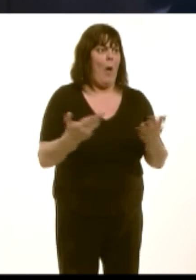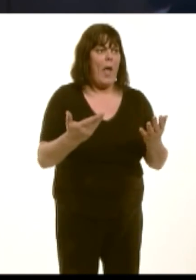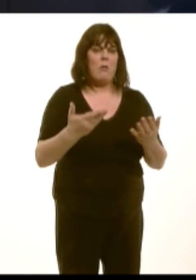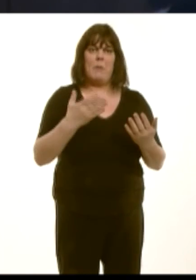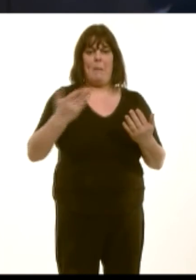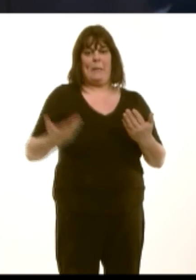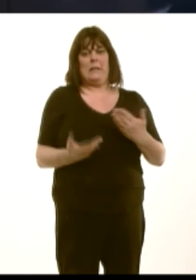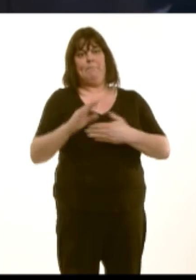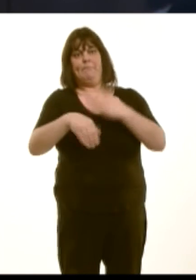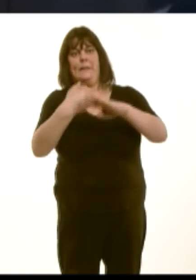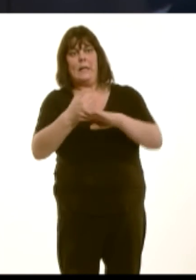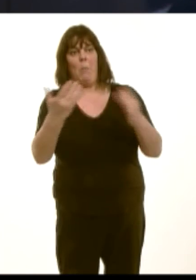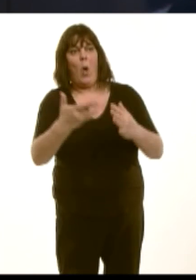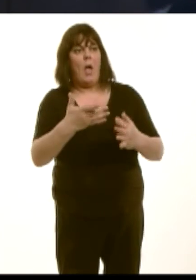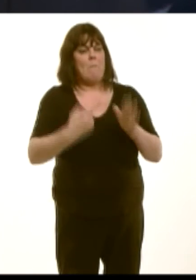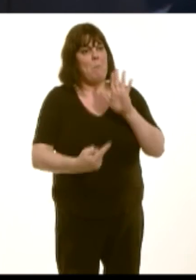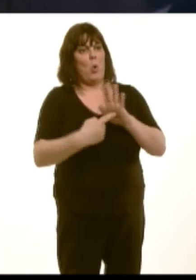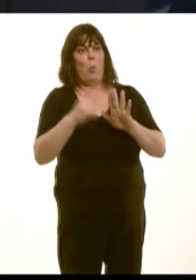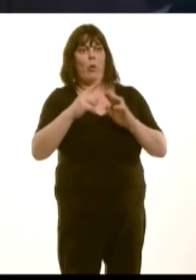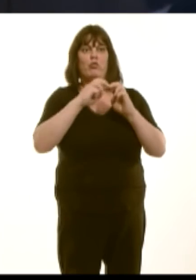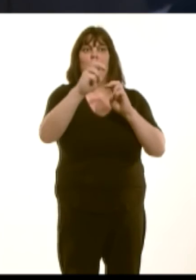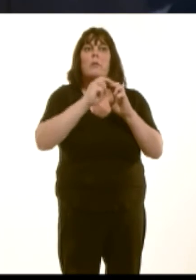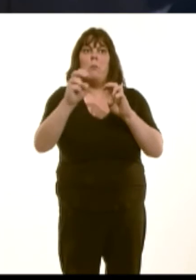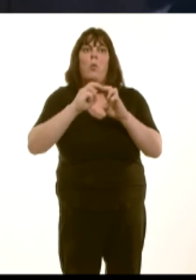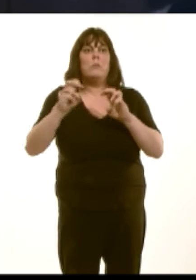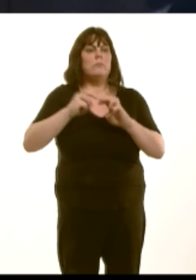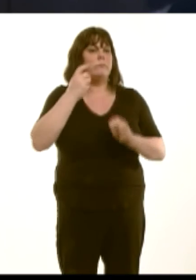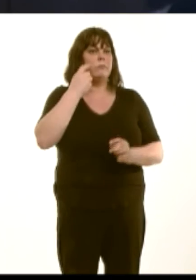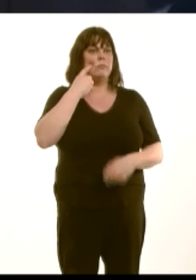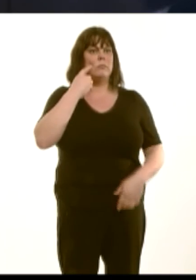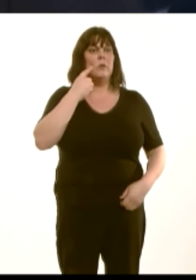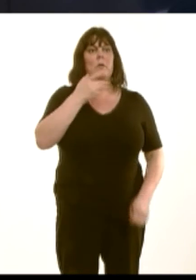links that are available, how confident can people be that projects such as Brackla station